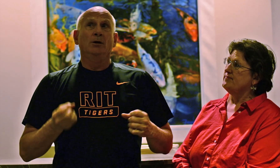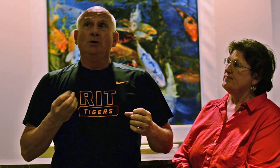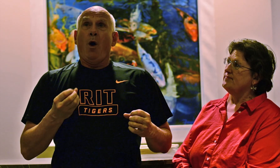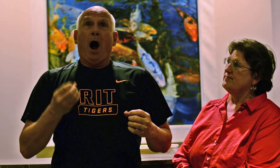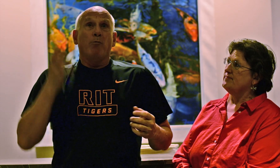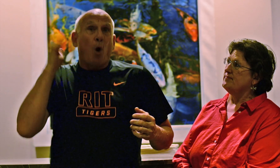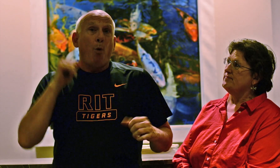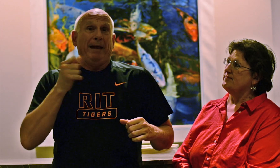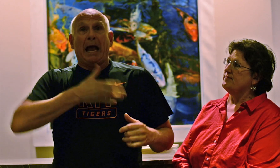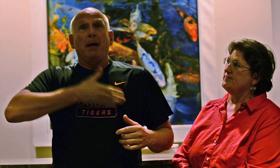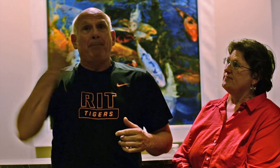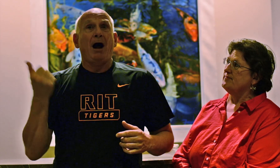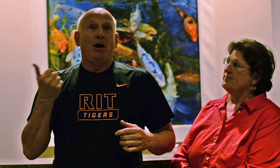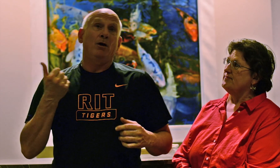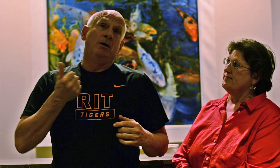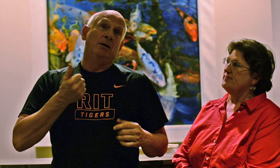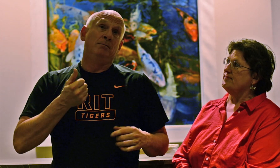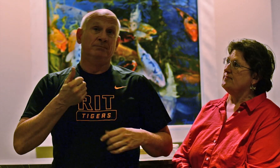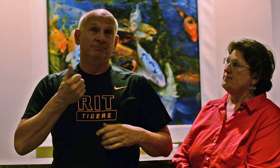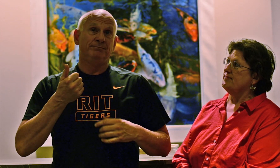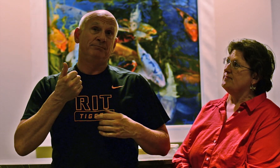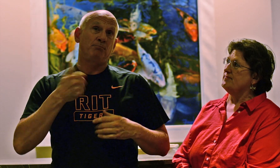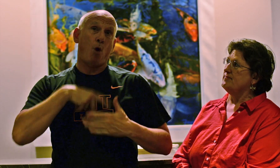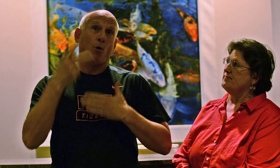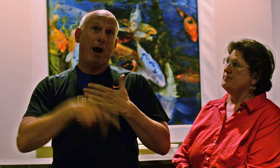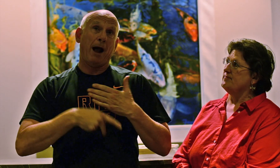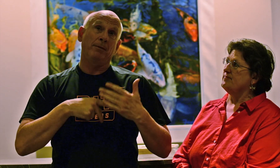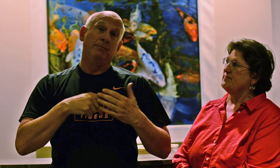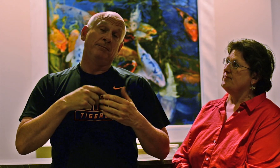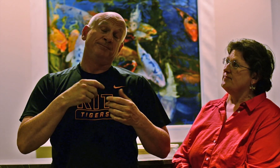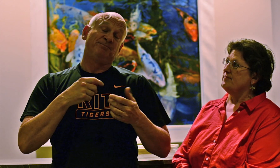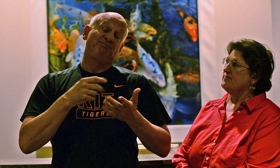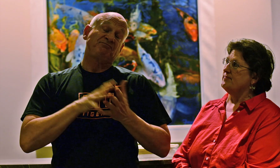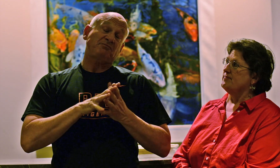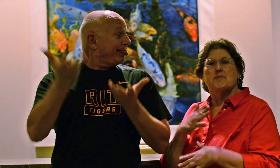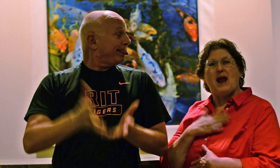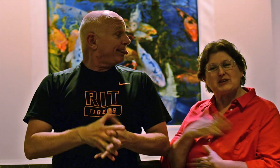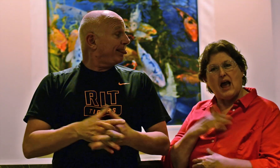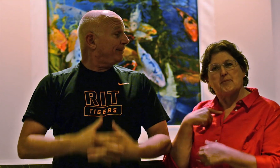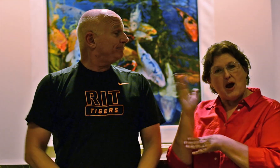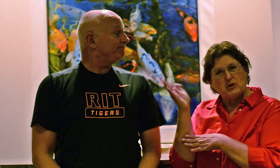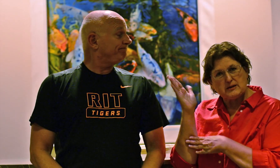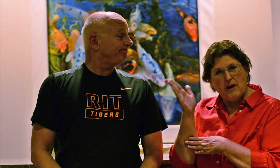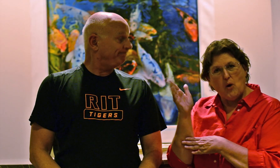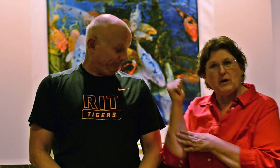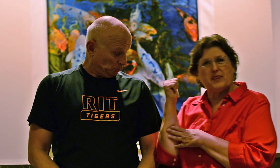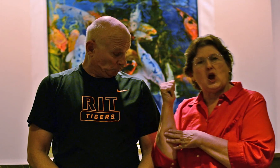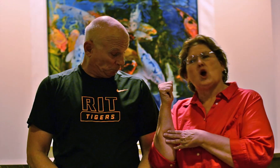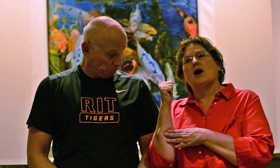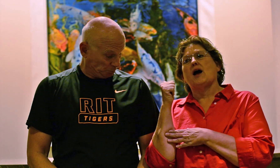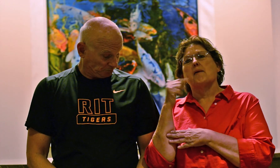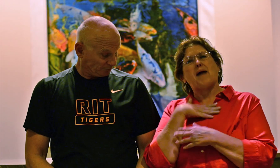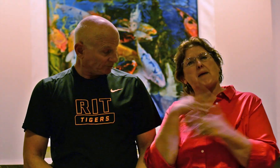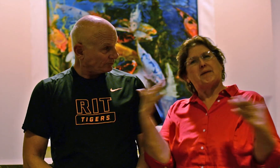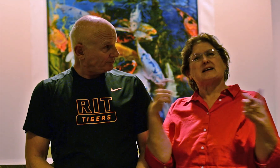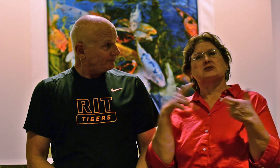I'm hoping it'll get better, programs for these kids will continue... Woman in red shirt: I was really glad I got to say something in there,